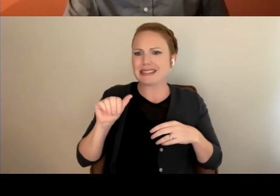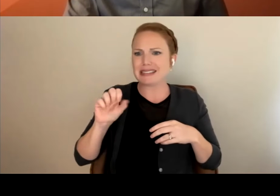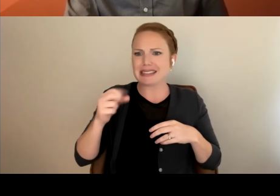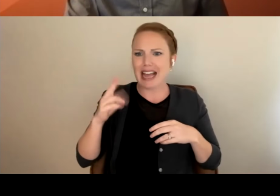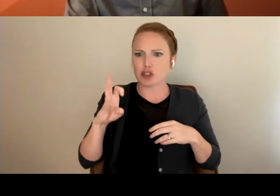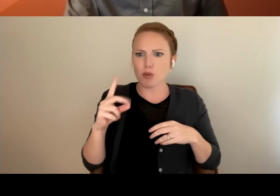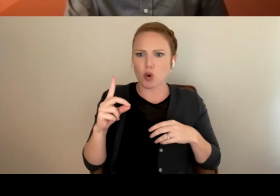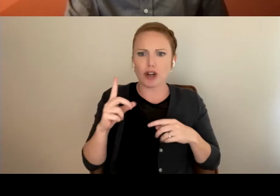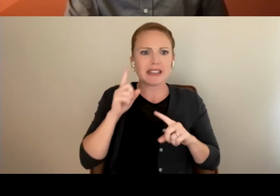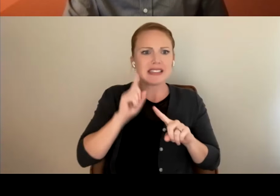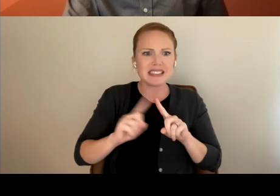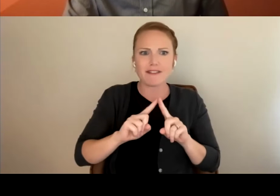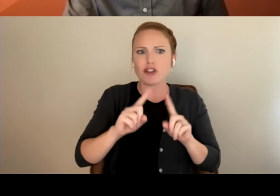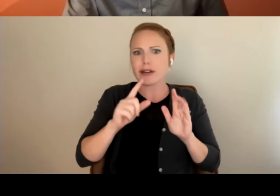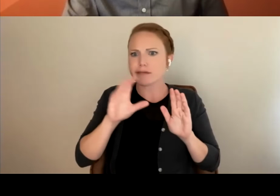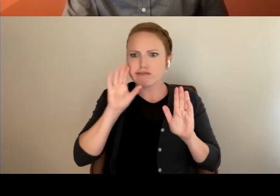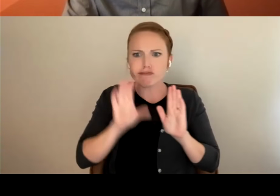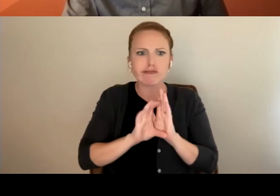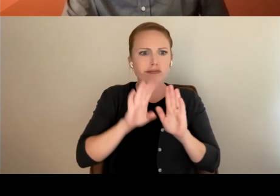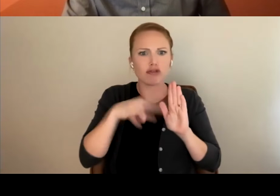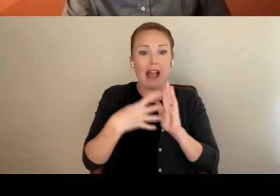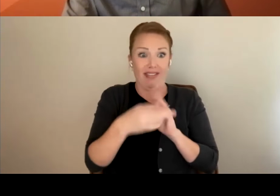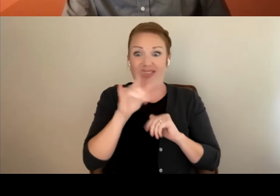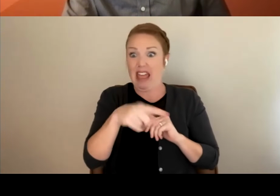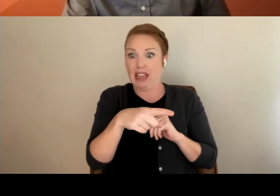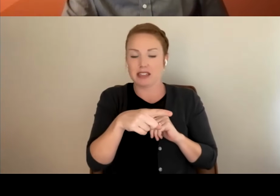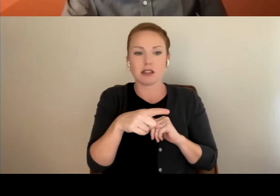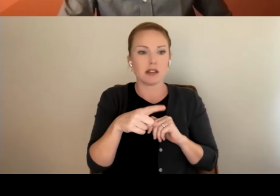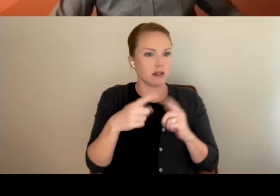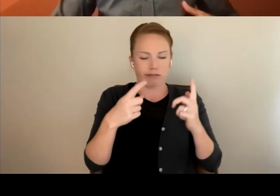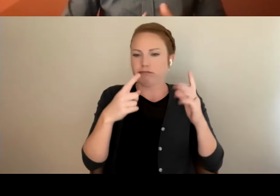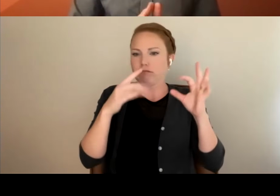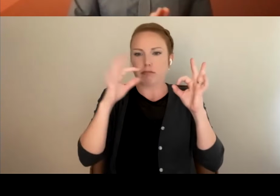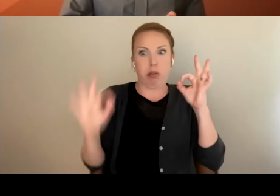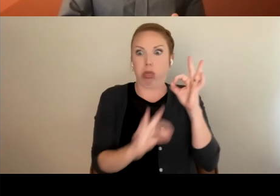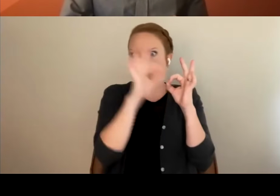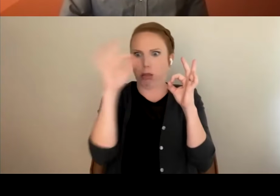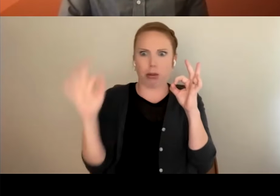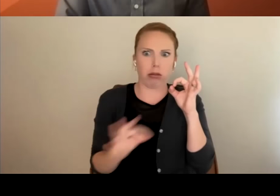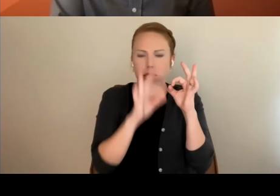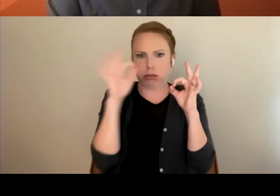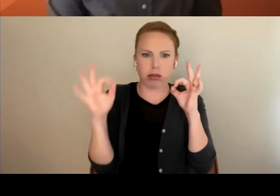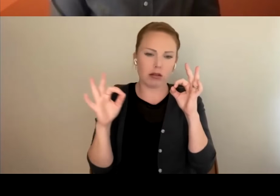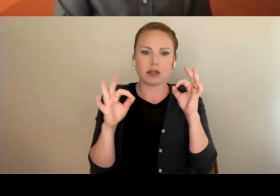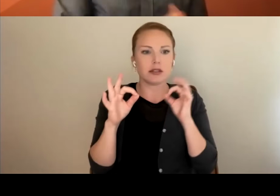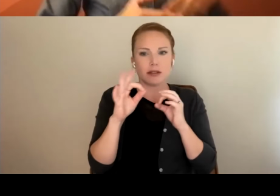are difficult to interpret. And just flipping through these here. But the point is that